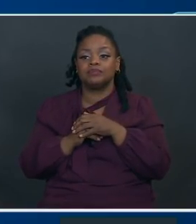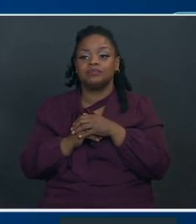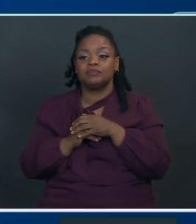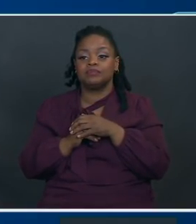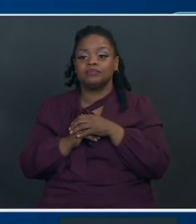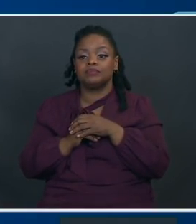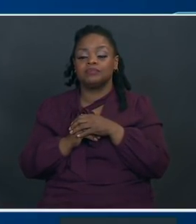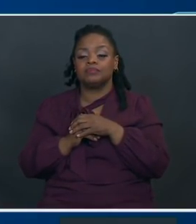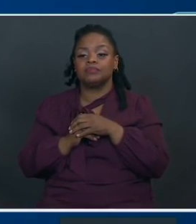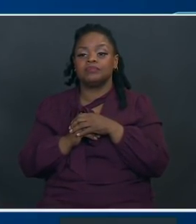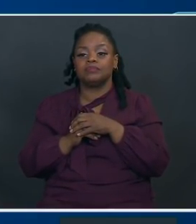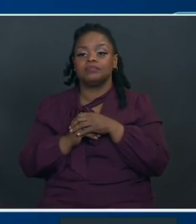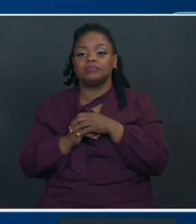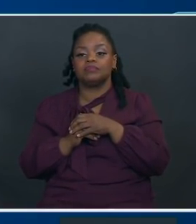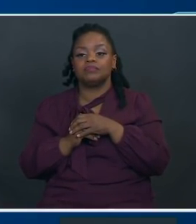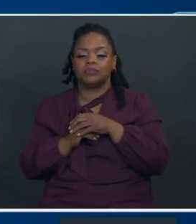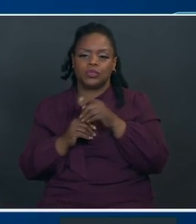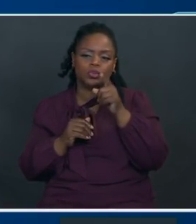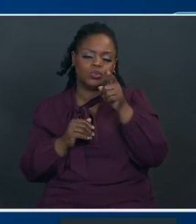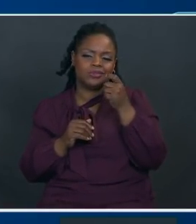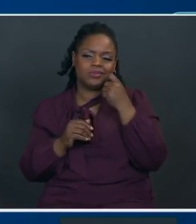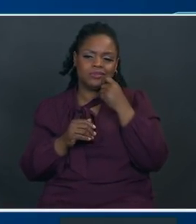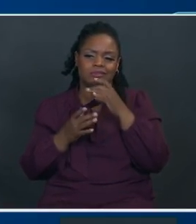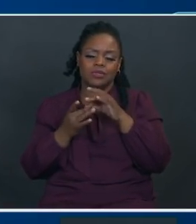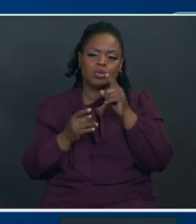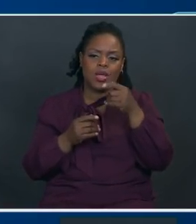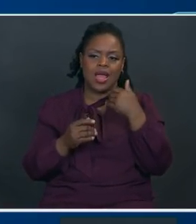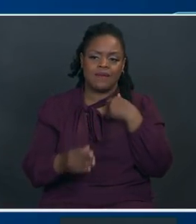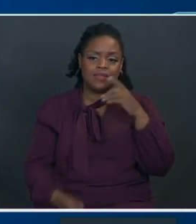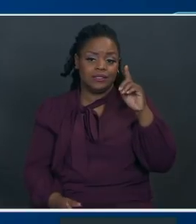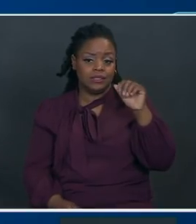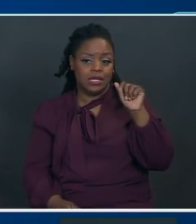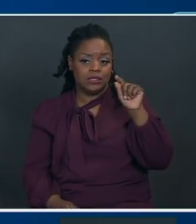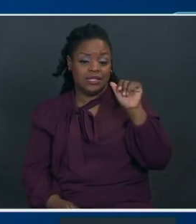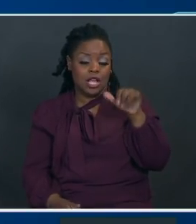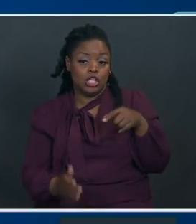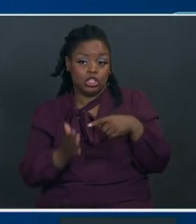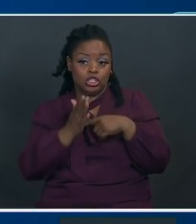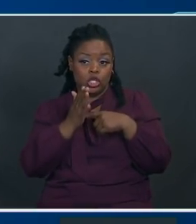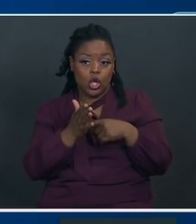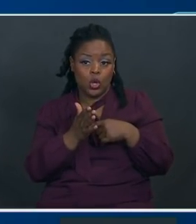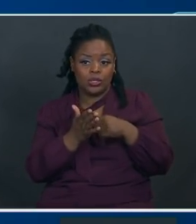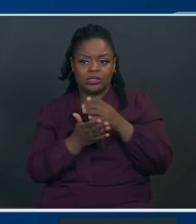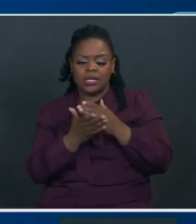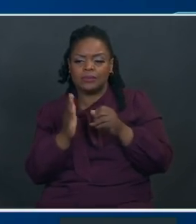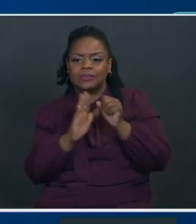how accurate is your data showing that states and localities are testing only the vaccine supply?